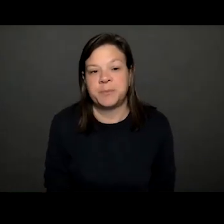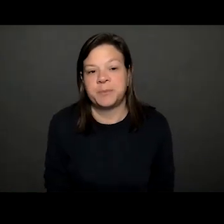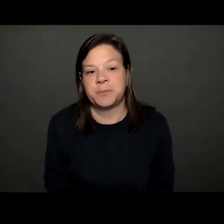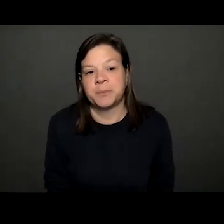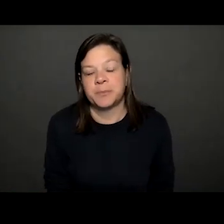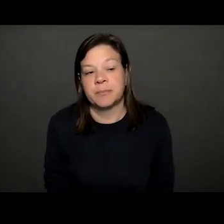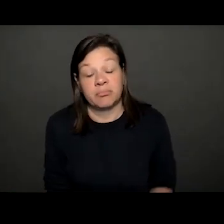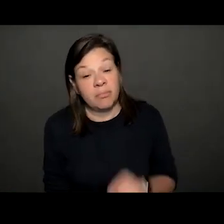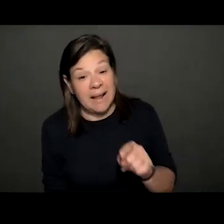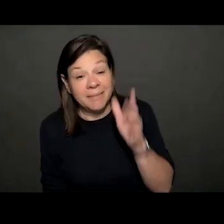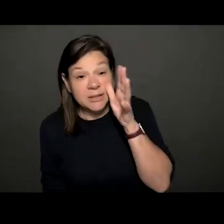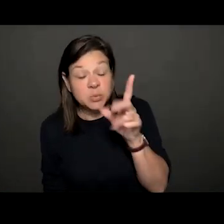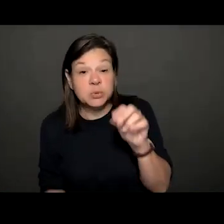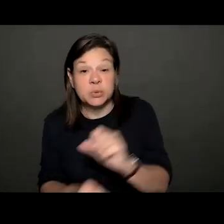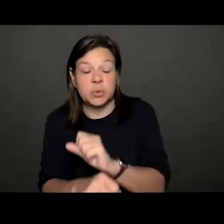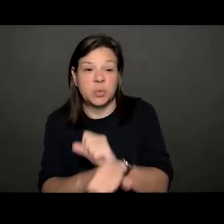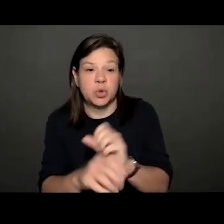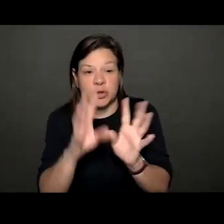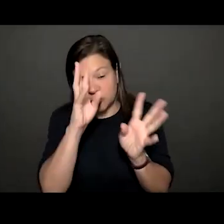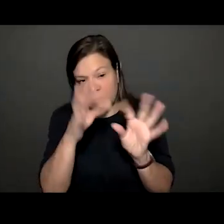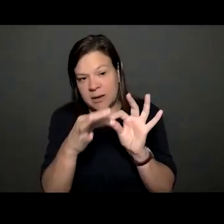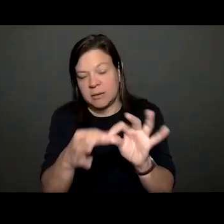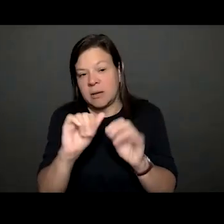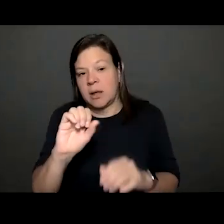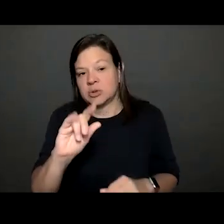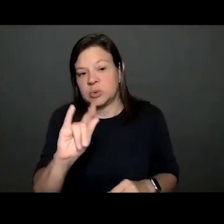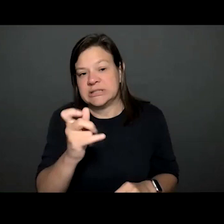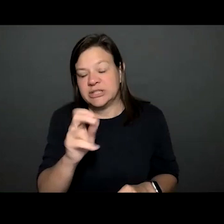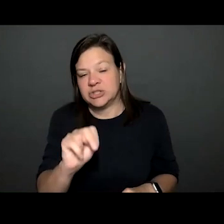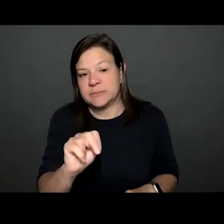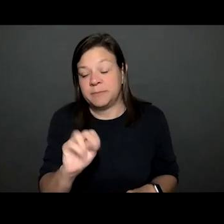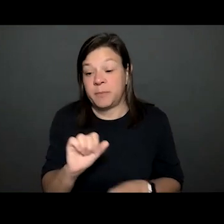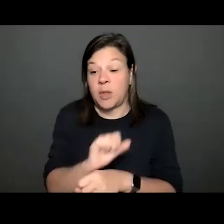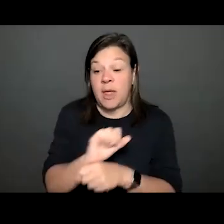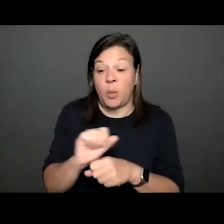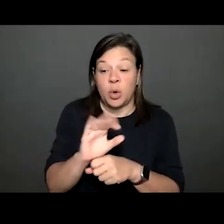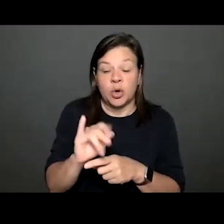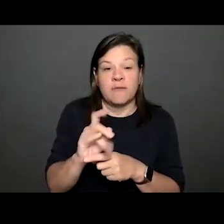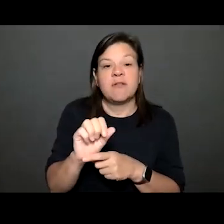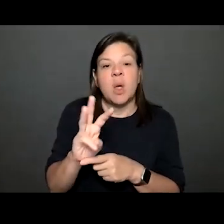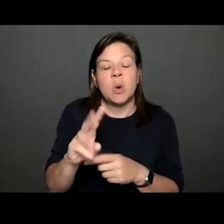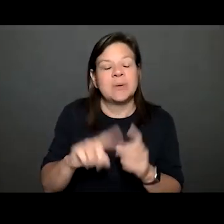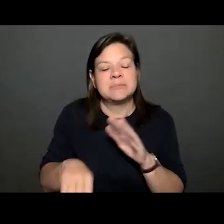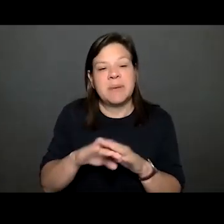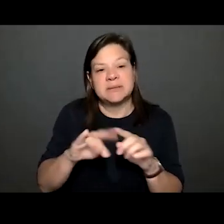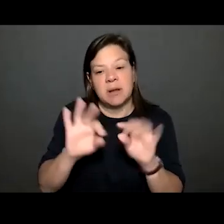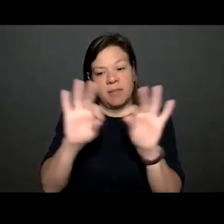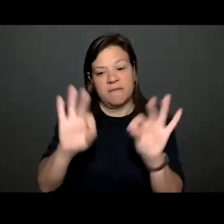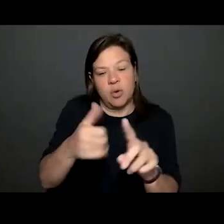THE WORKFLOW IS JUST BASED ON THAT FORM BEING SUBMITTED. ONCE IT'S SUBMITTED, WE RUN A CUSTOM CODED ACTION.